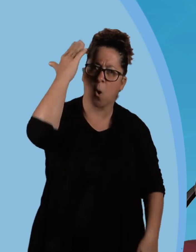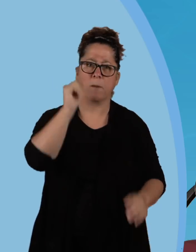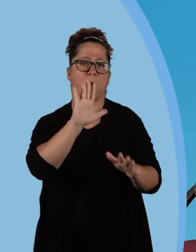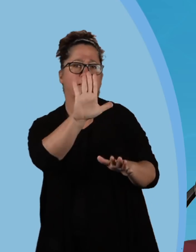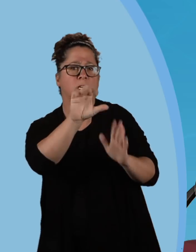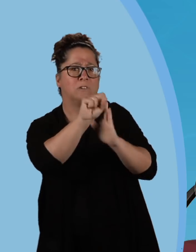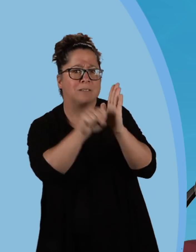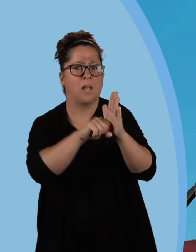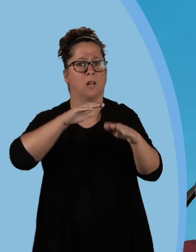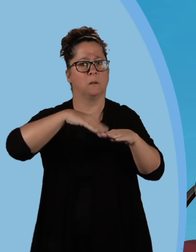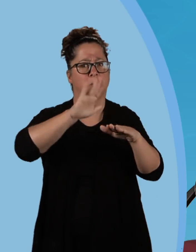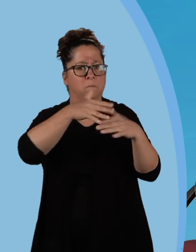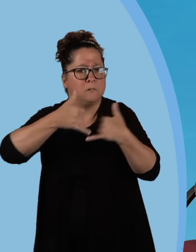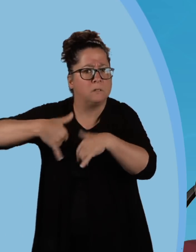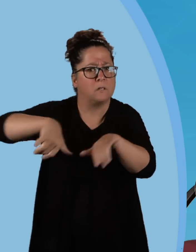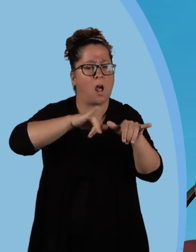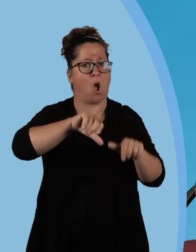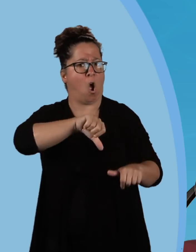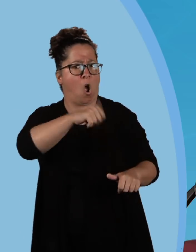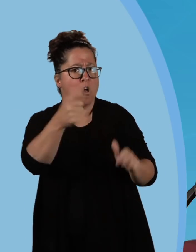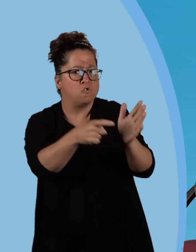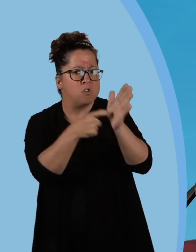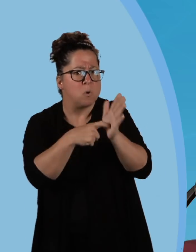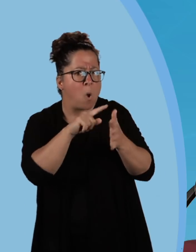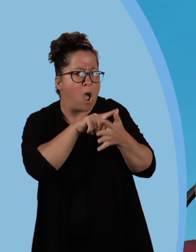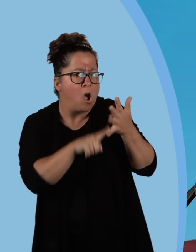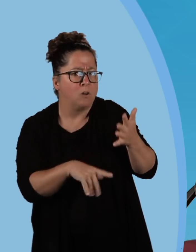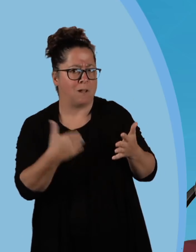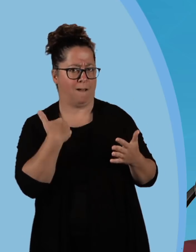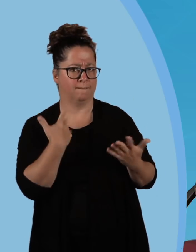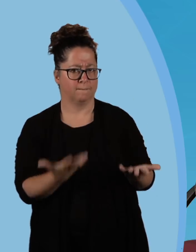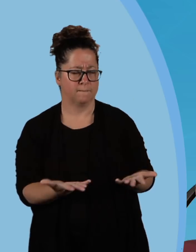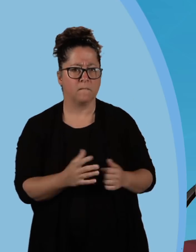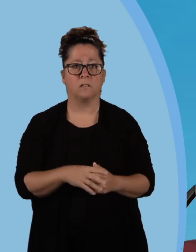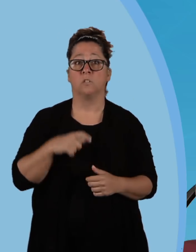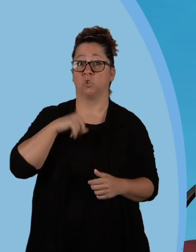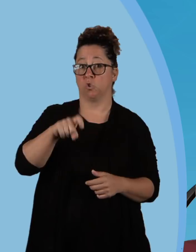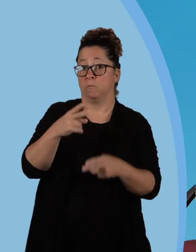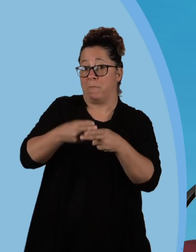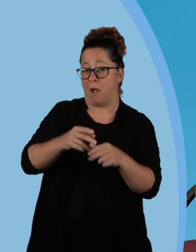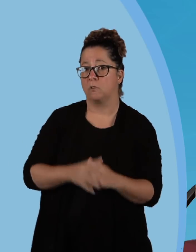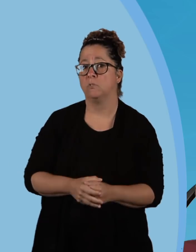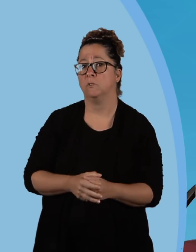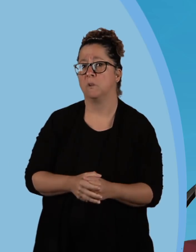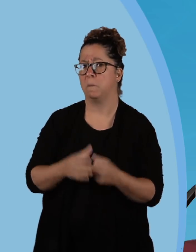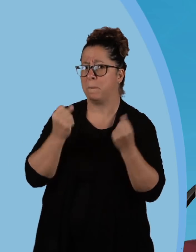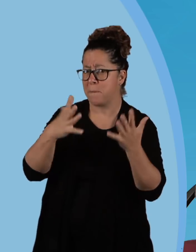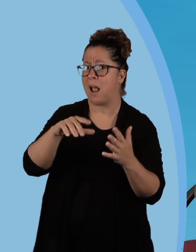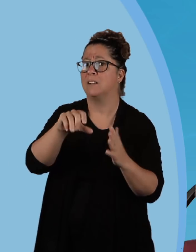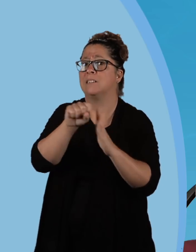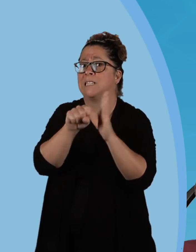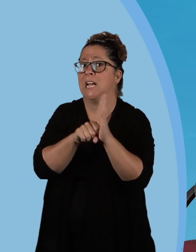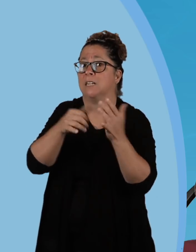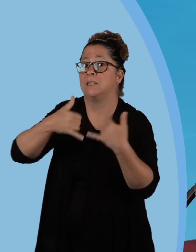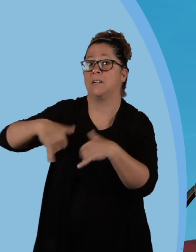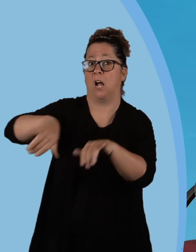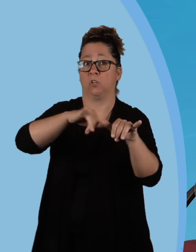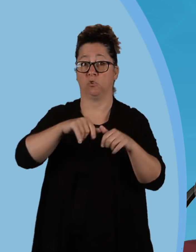about their state's minimum standards and other requirements that the state may have. I should mention, though, that many state standards